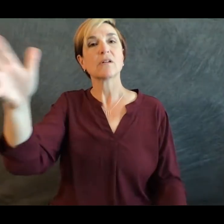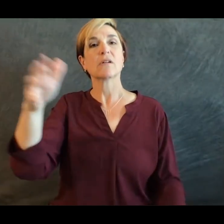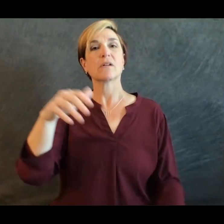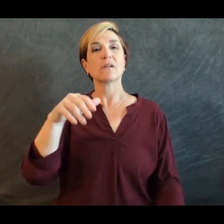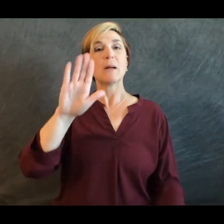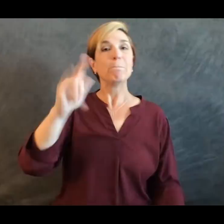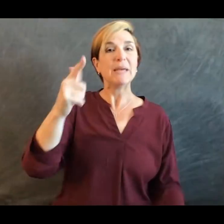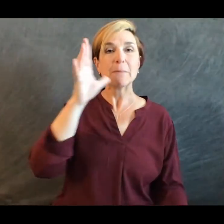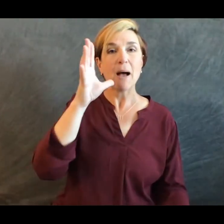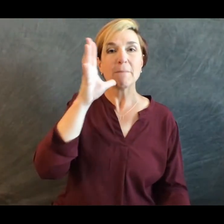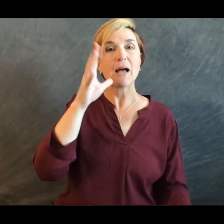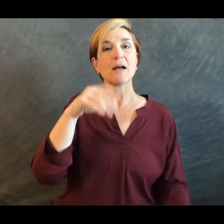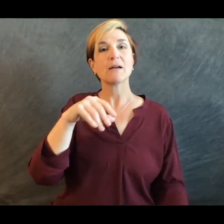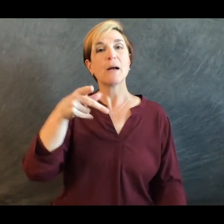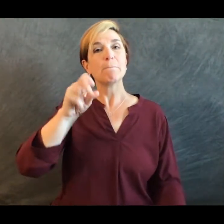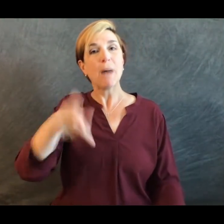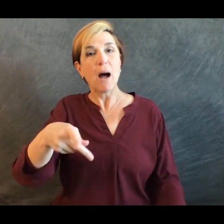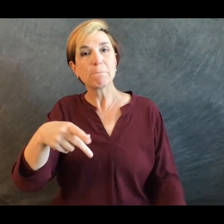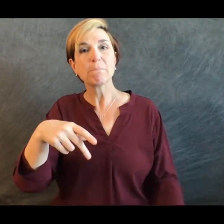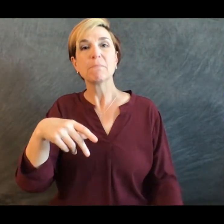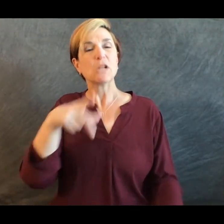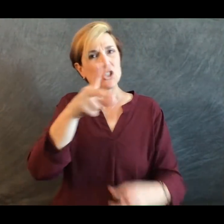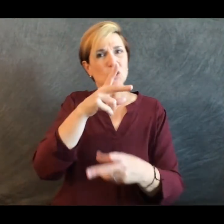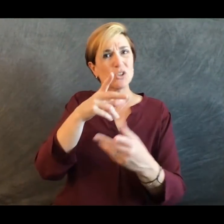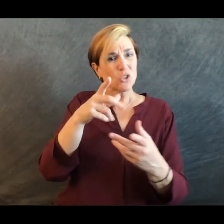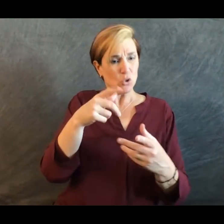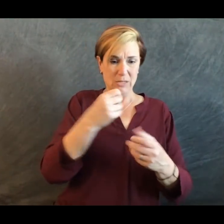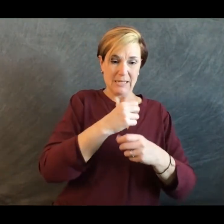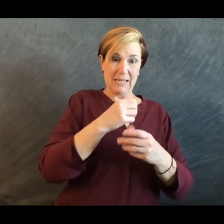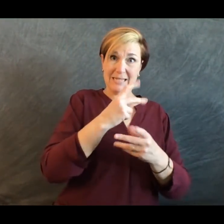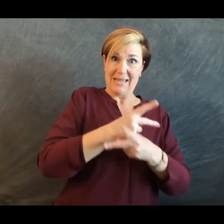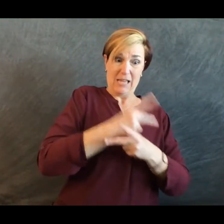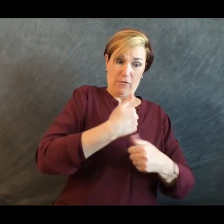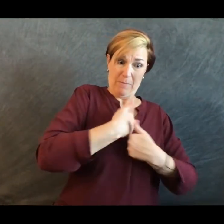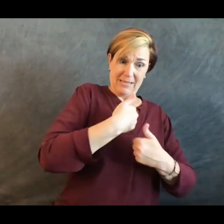pop-pop we need you to understand especially in communities of color we